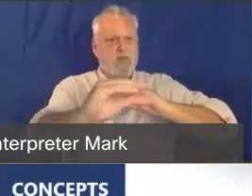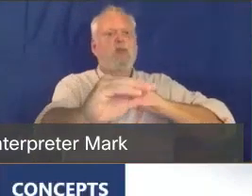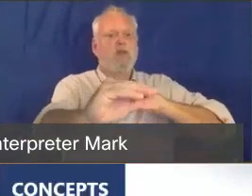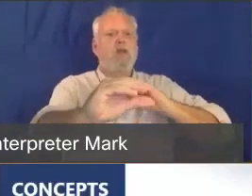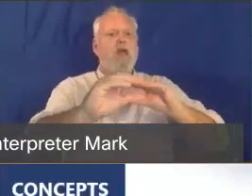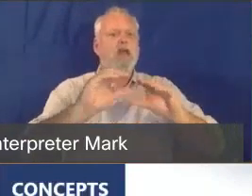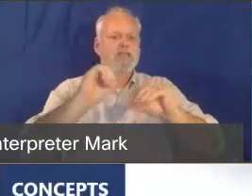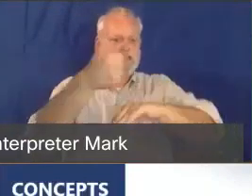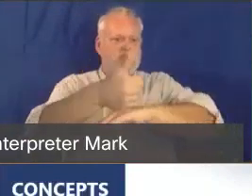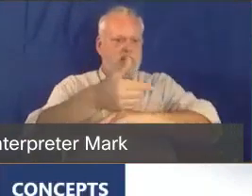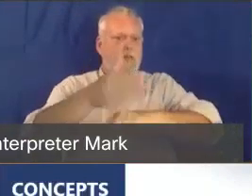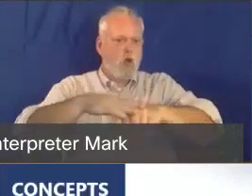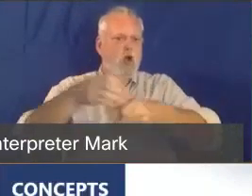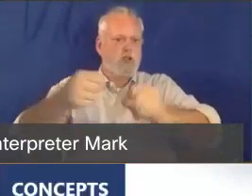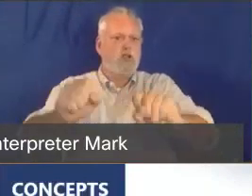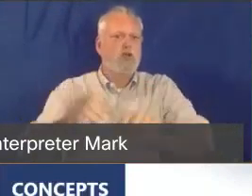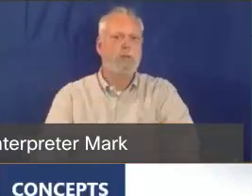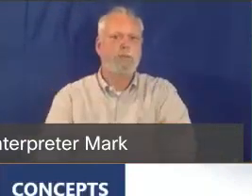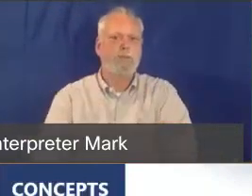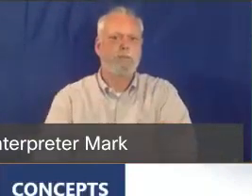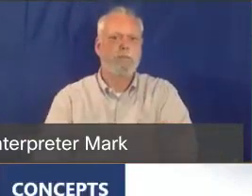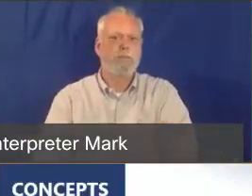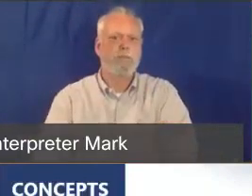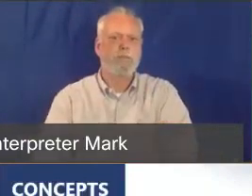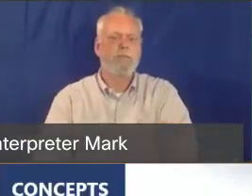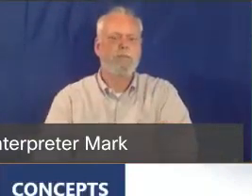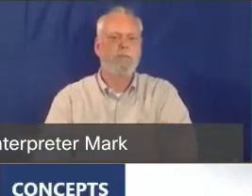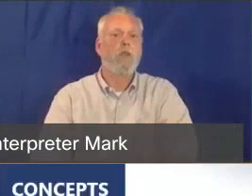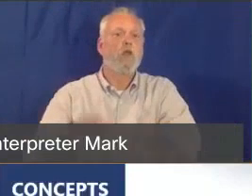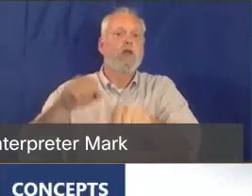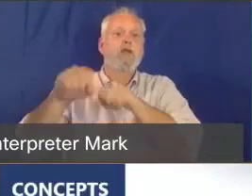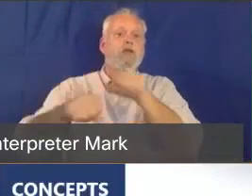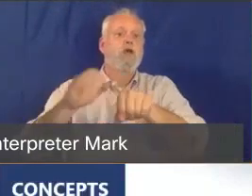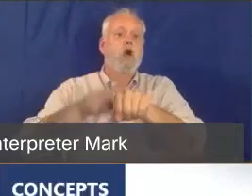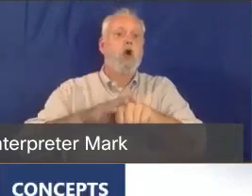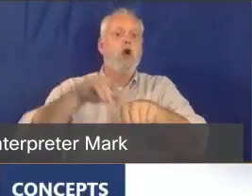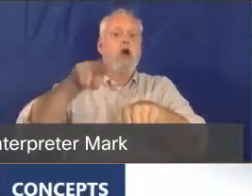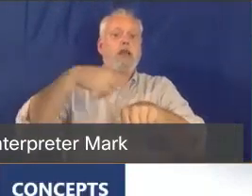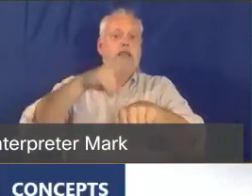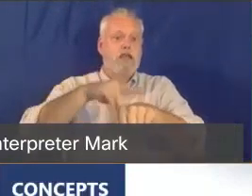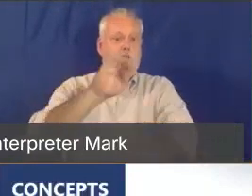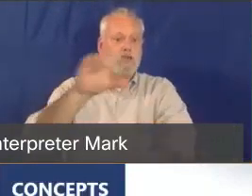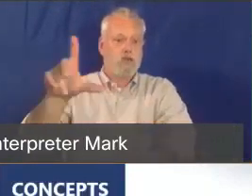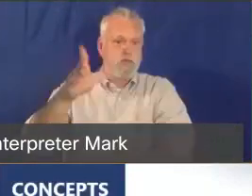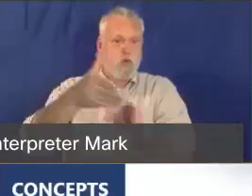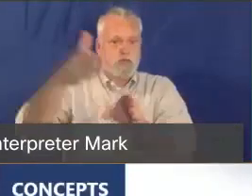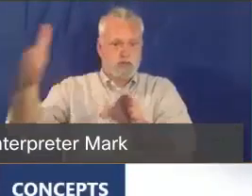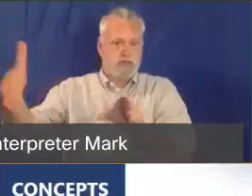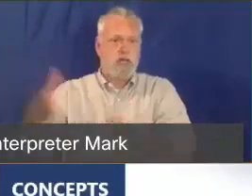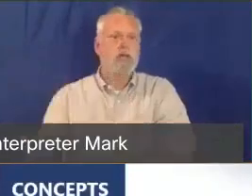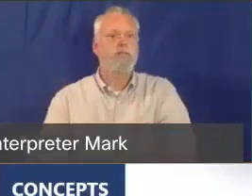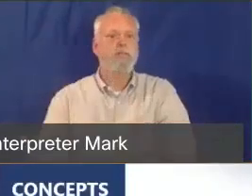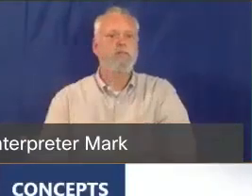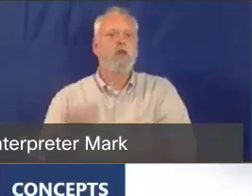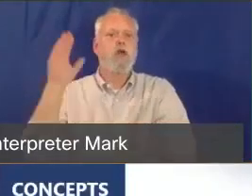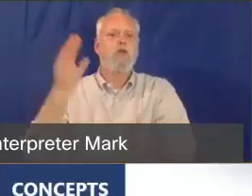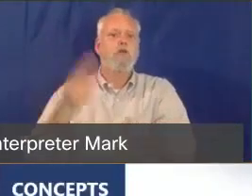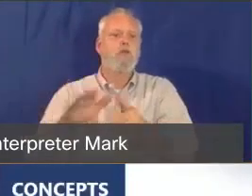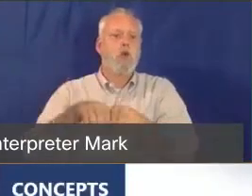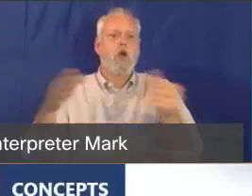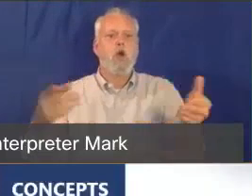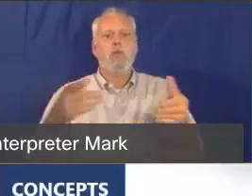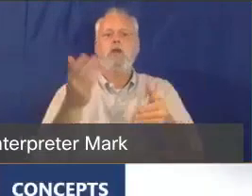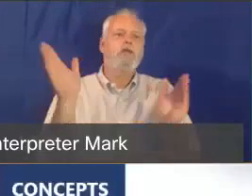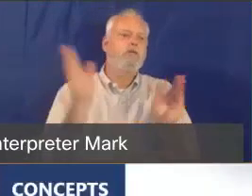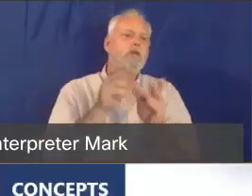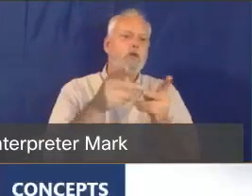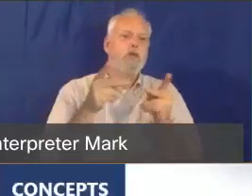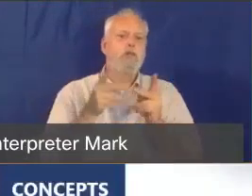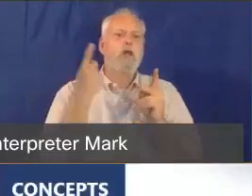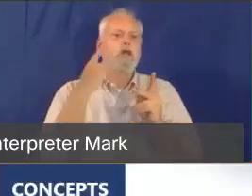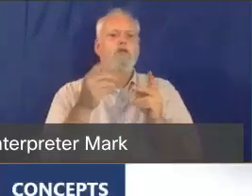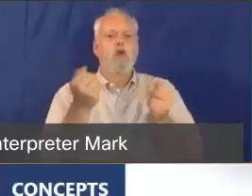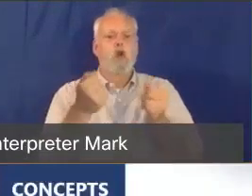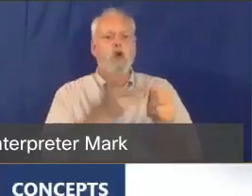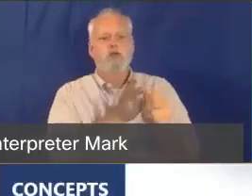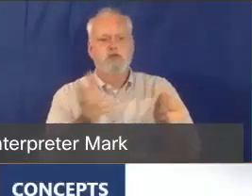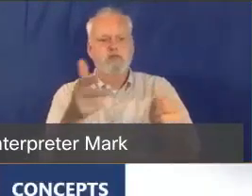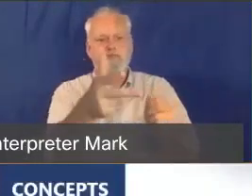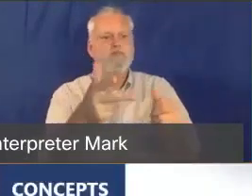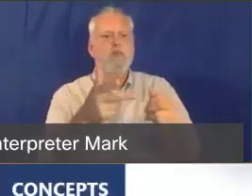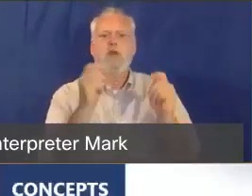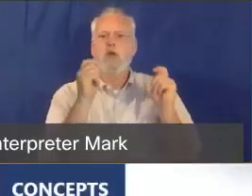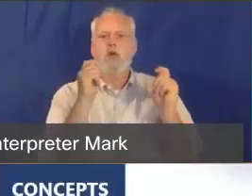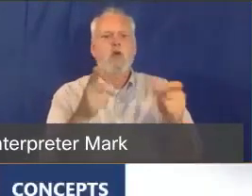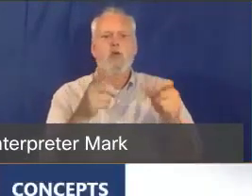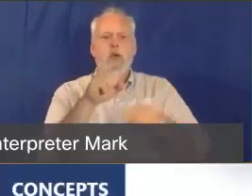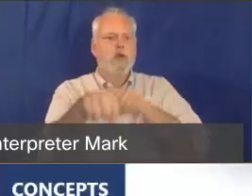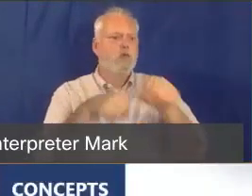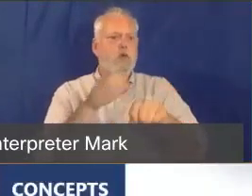So you can see that cyclists are on the National Mall side. So there's fewer openings to replaces for cars. And the truth you get a nice quick ride along beautiful place.